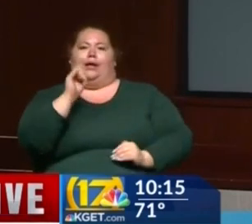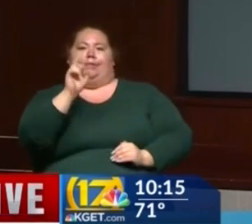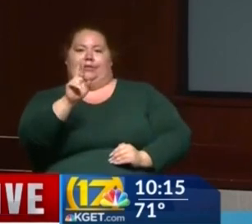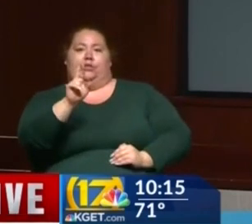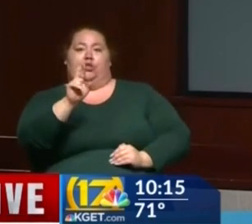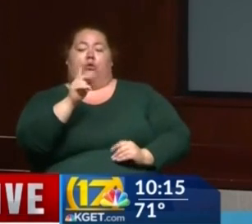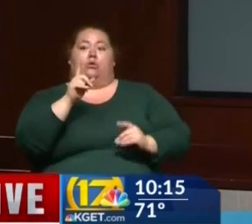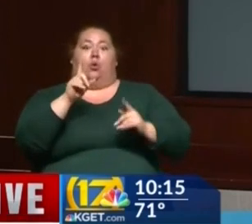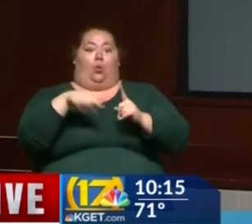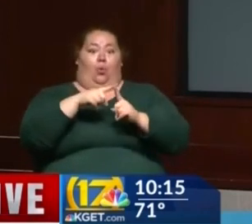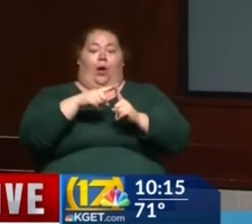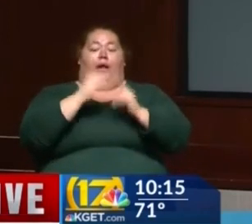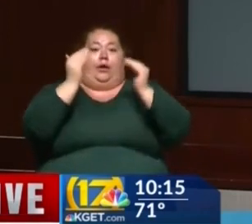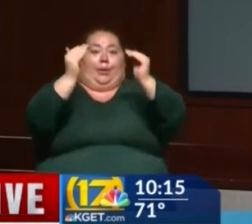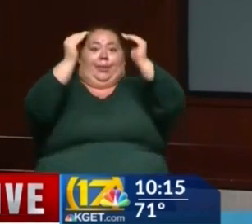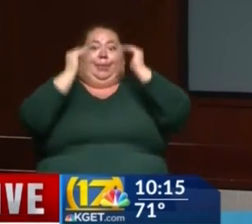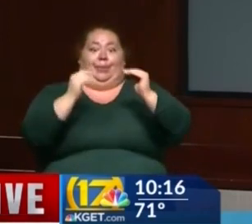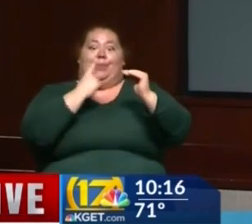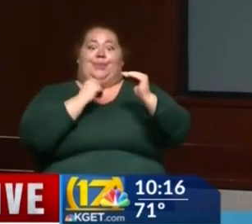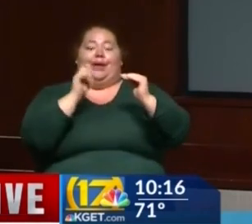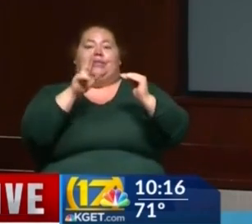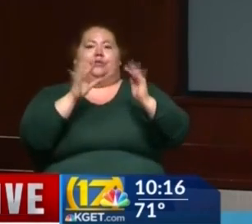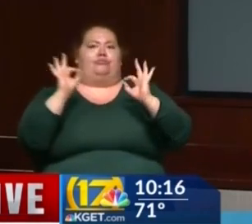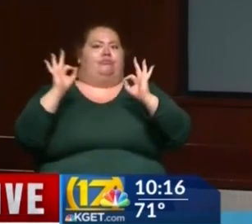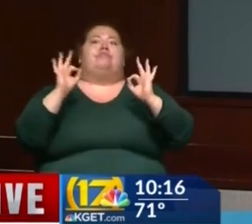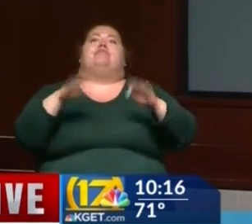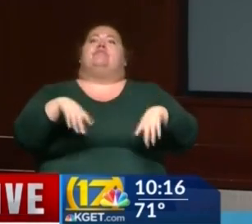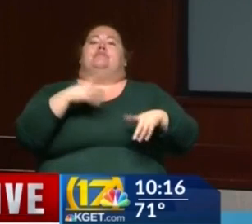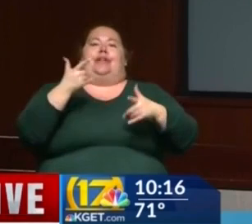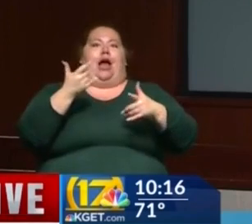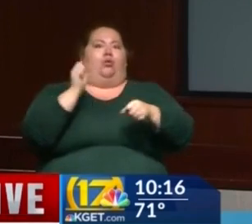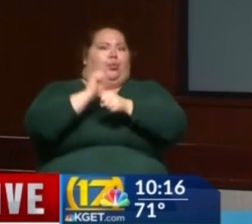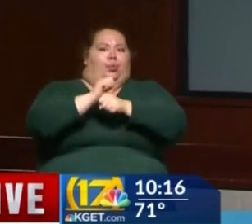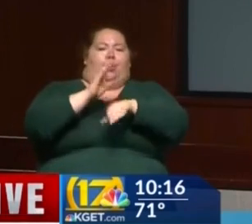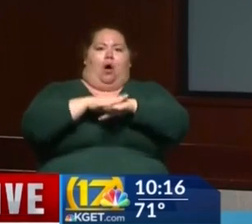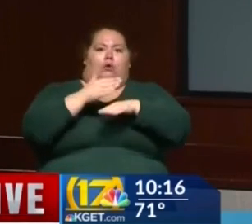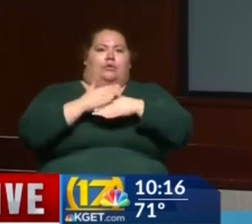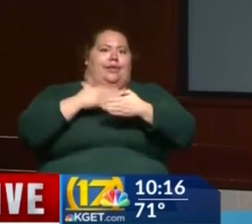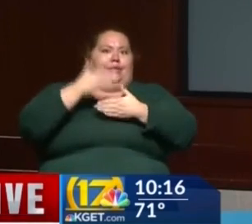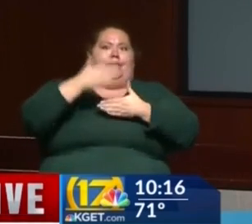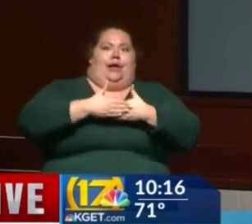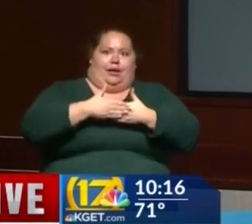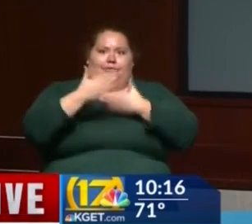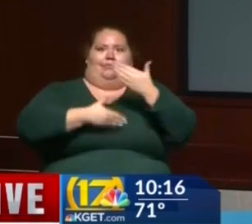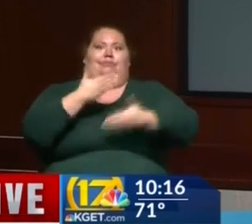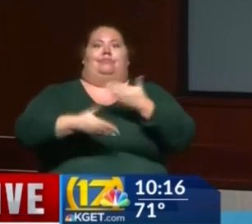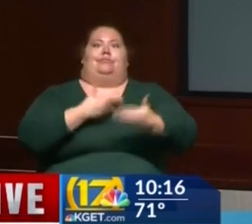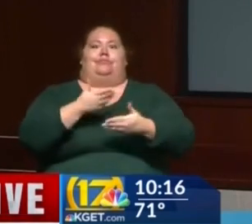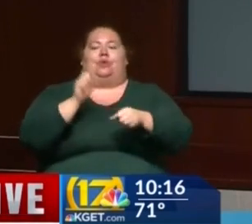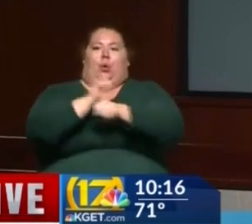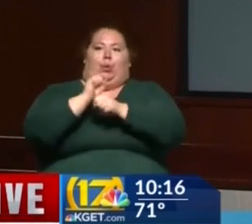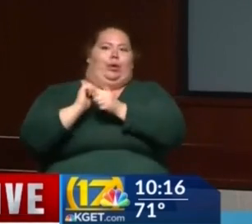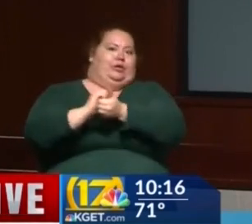BEFORE WE ARE TAKING THESE ONE STEP AT A TIME OUR GOAL IS TO MOVE INTO THIS LESS RESTRICTIVE TEAR, WHEN THAT IS DONE WE WILL